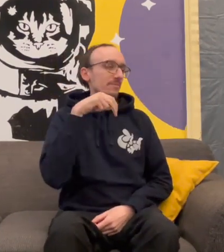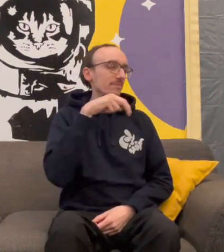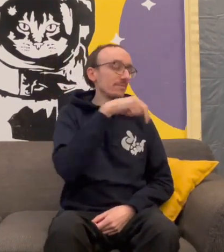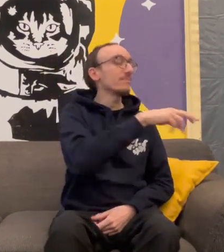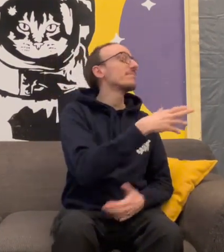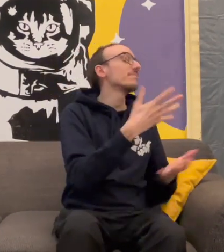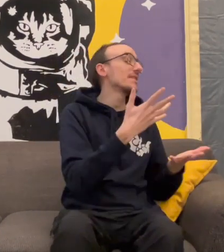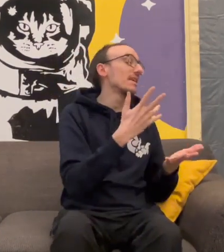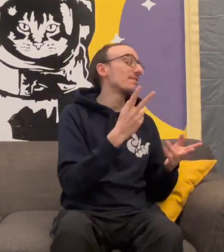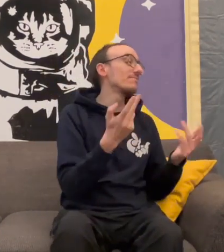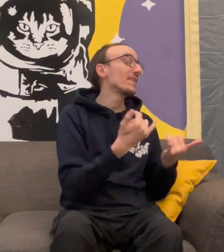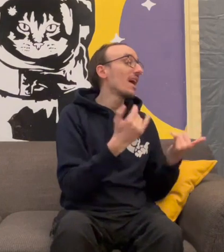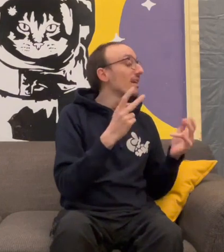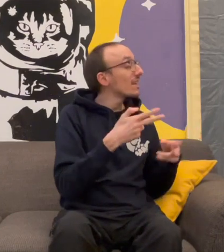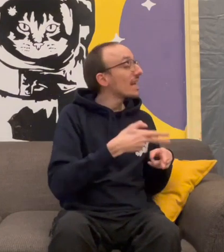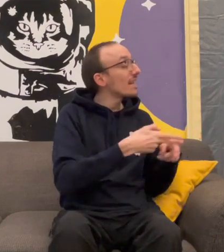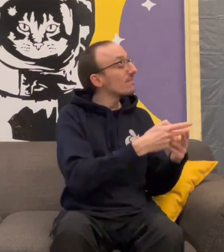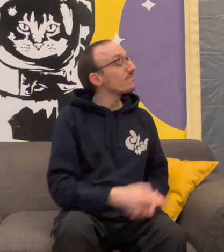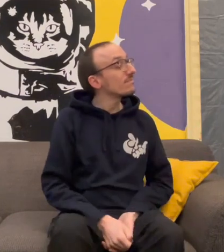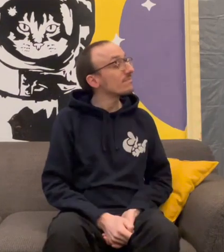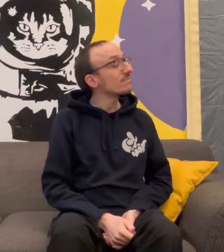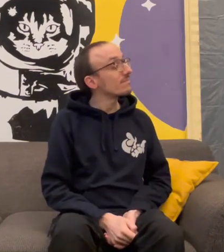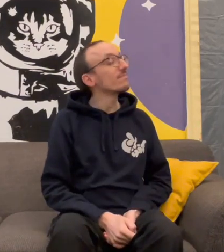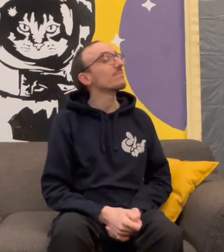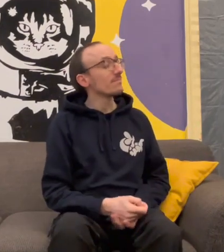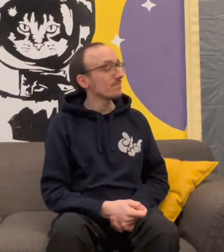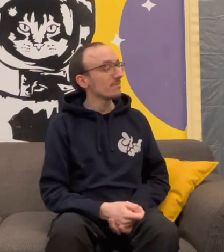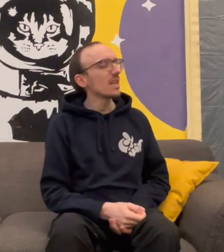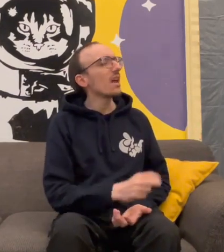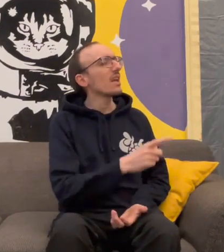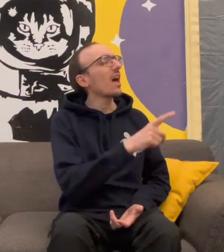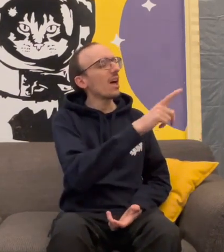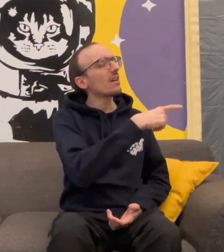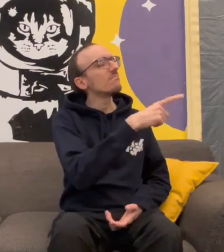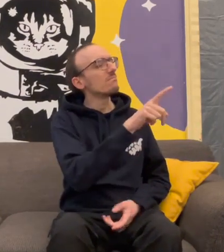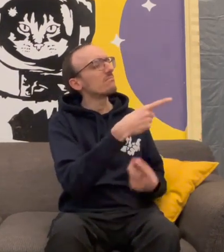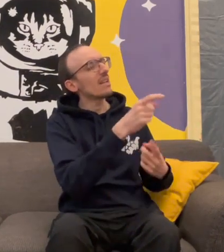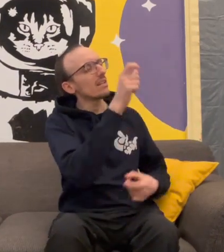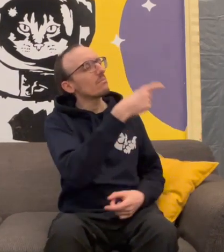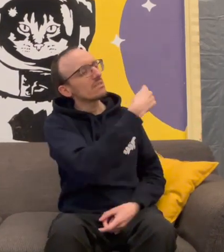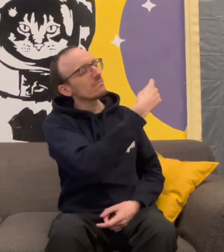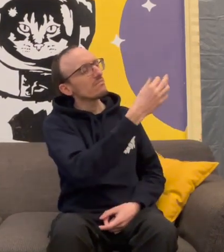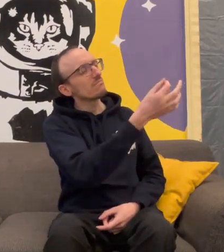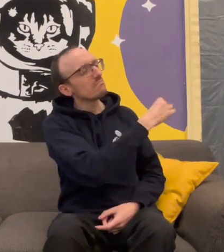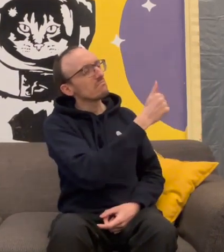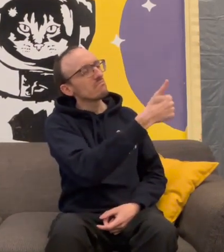I walk towards them and ask how I can be of service to them. Oh, you mean I should ask the other person? Alright.